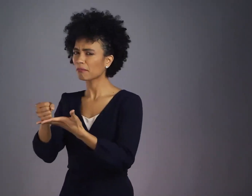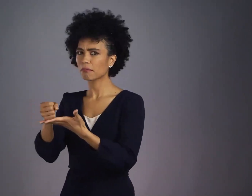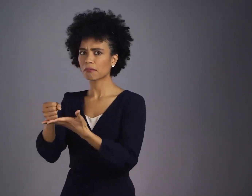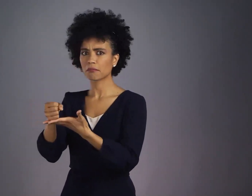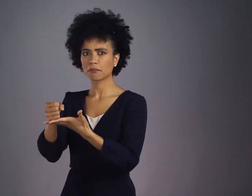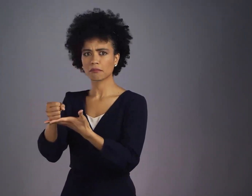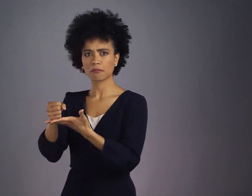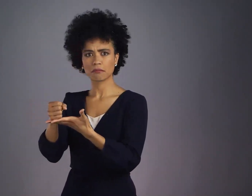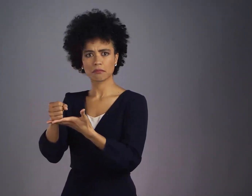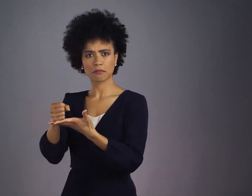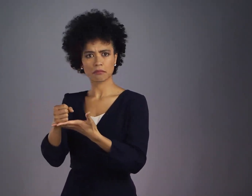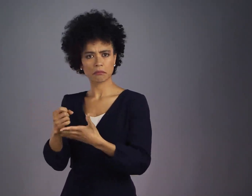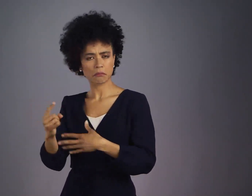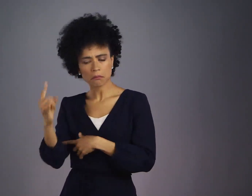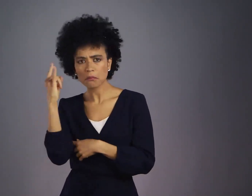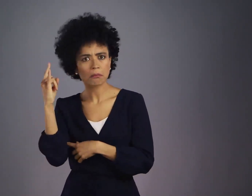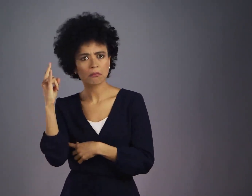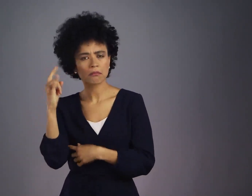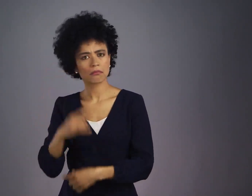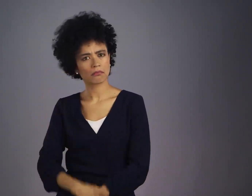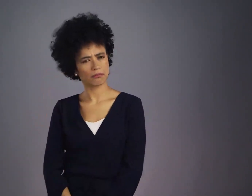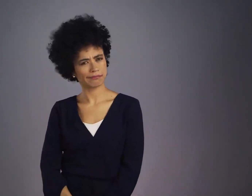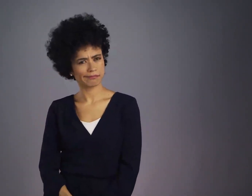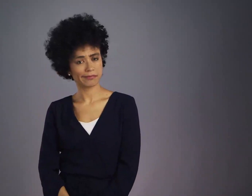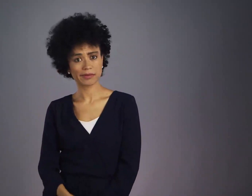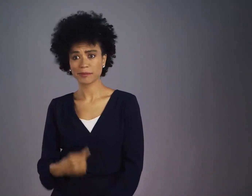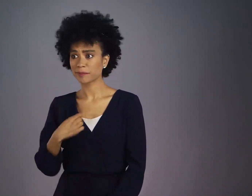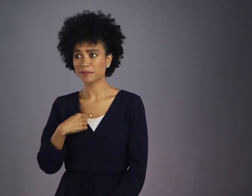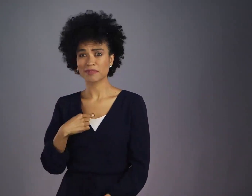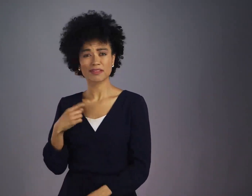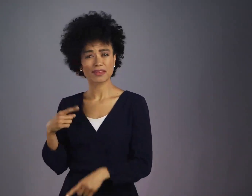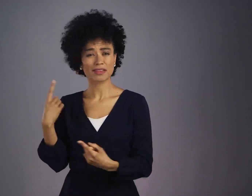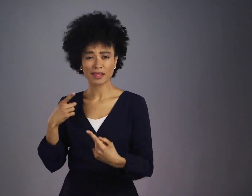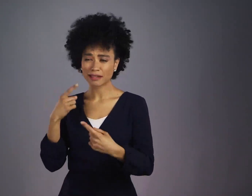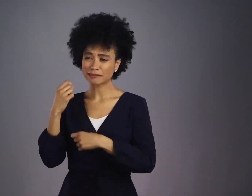has accomplished in a few weeks that for which we struggled for years.